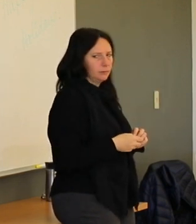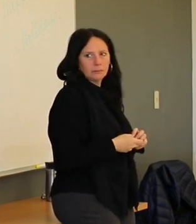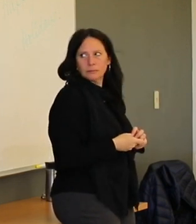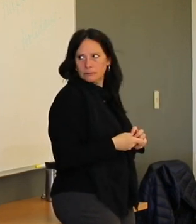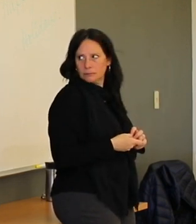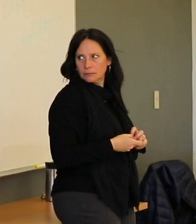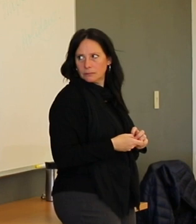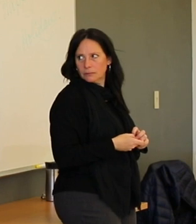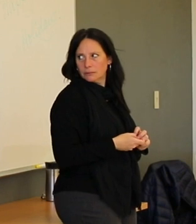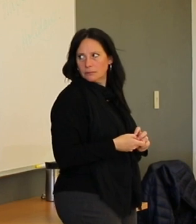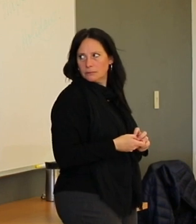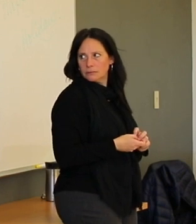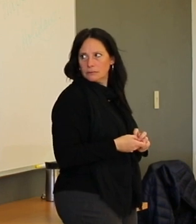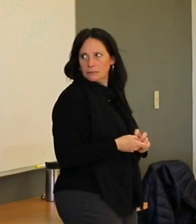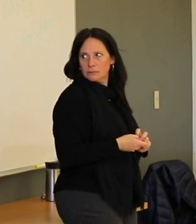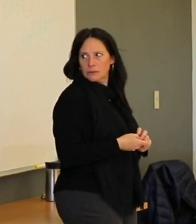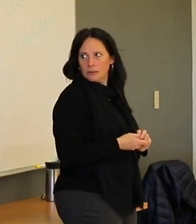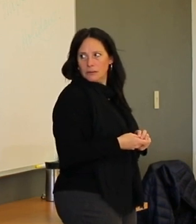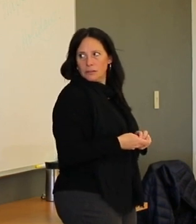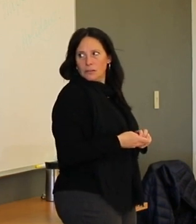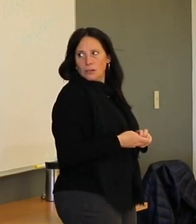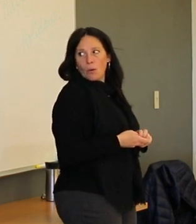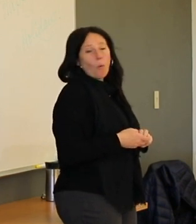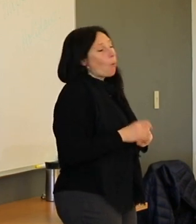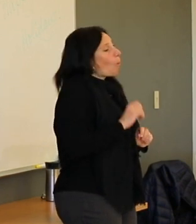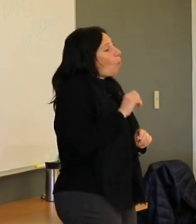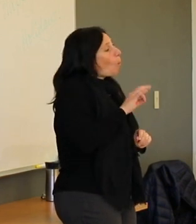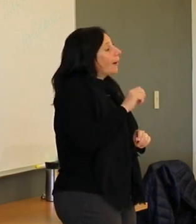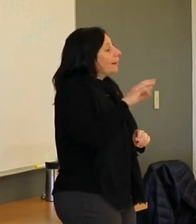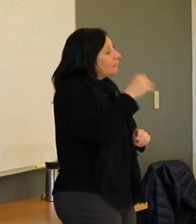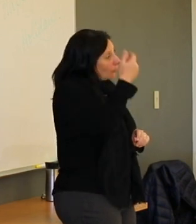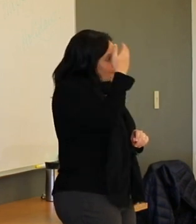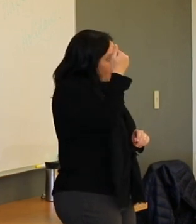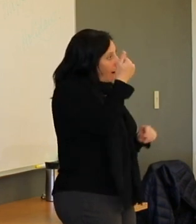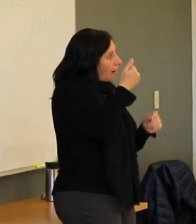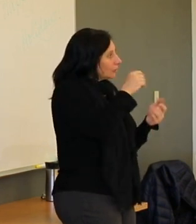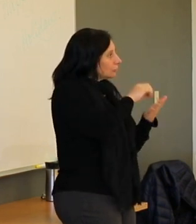You also have the option here. If you didn't enter a measure before, you can go ahead and insert a measure.